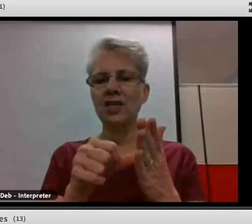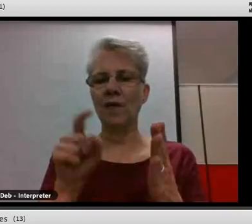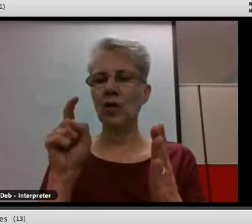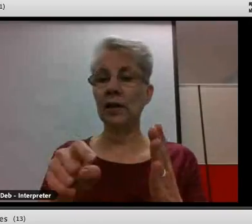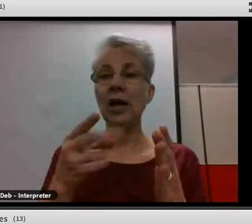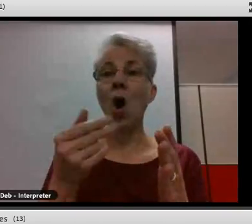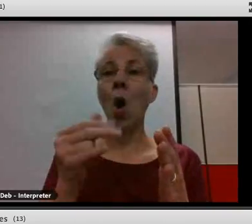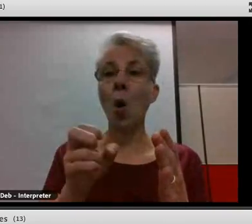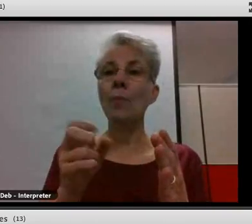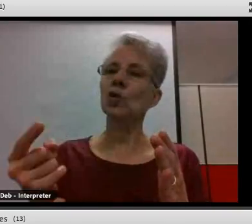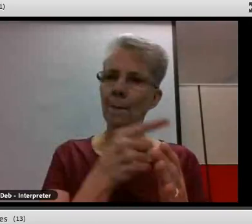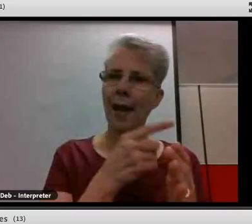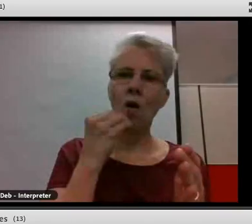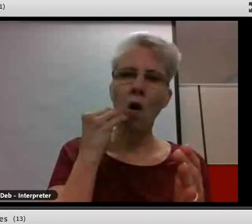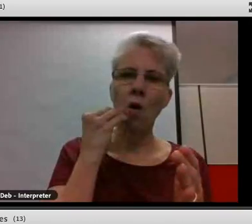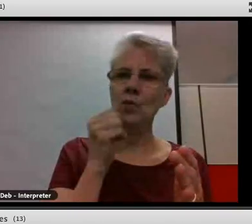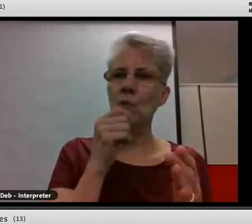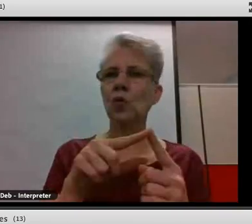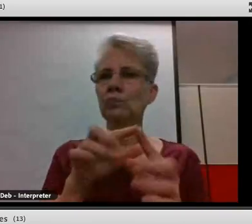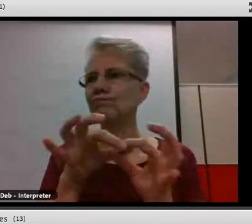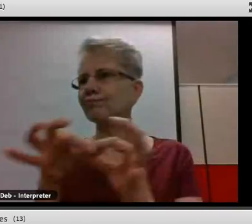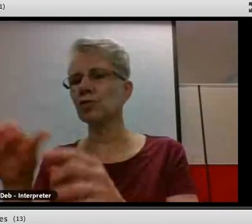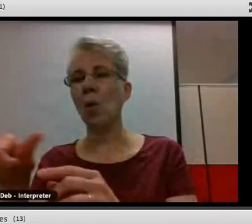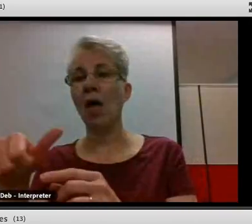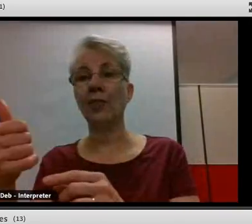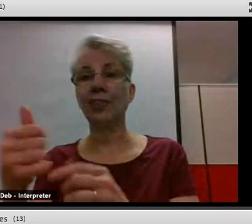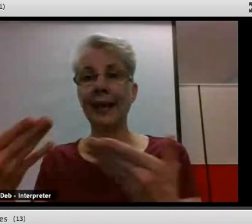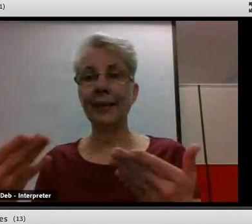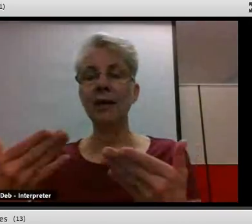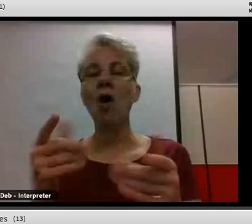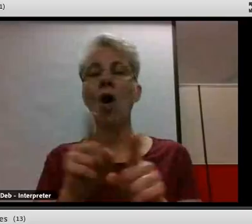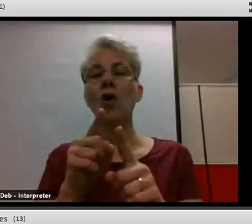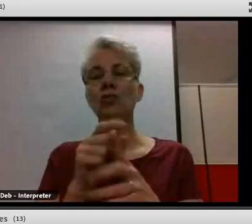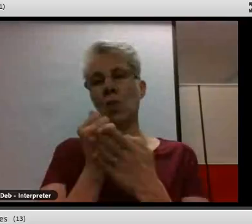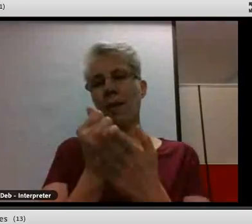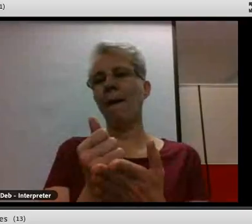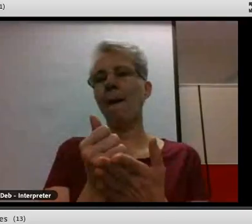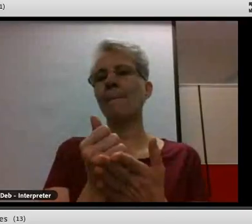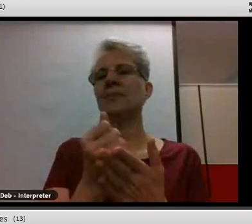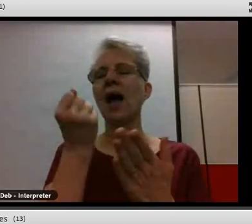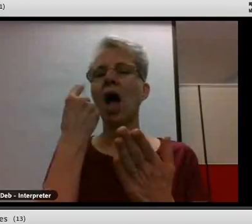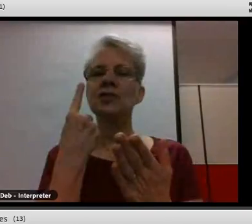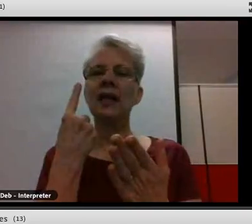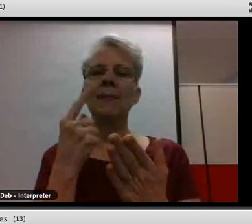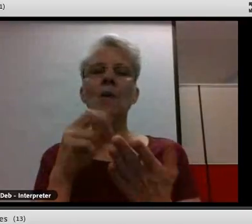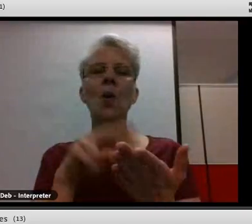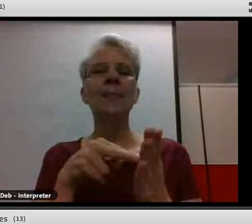you know, "Next tab, next tab" -- with their screen reader, their software, and it will click on the link.